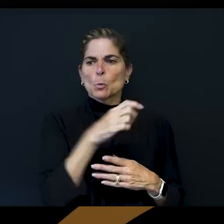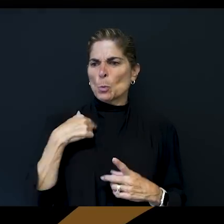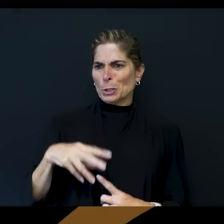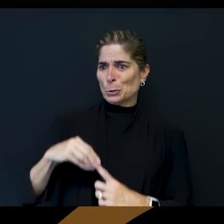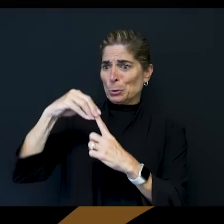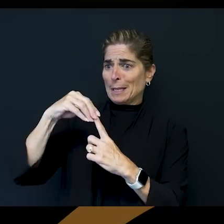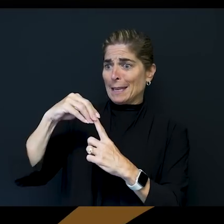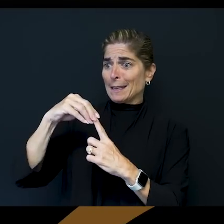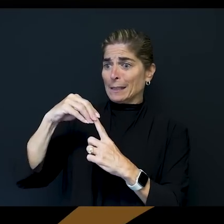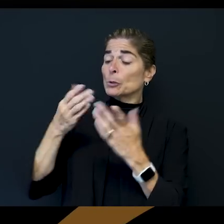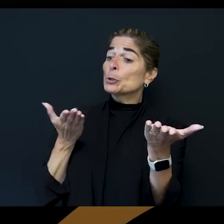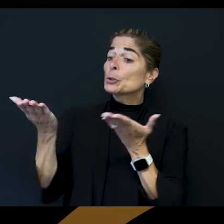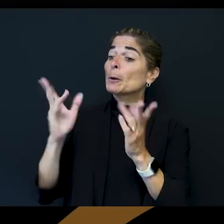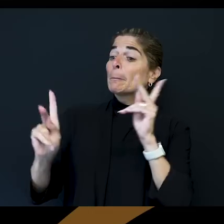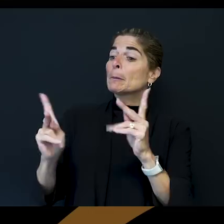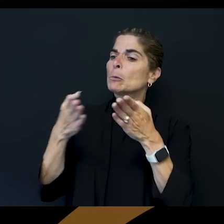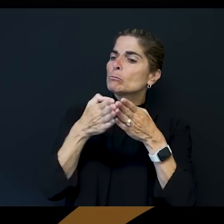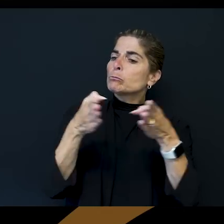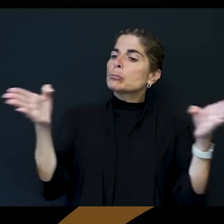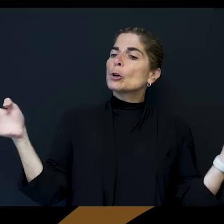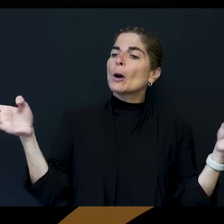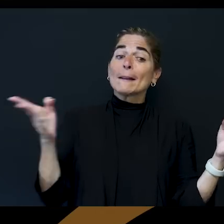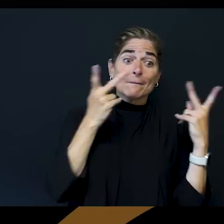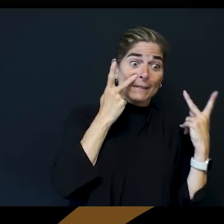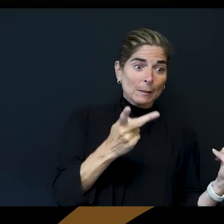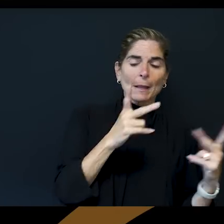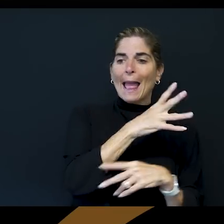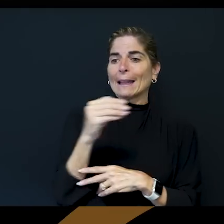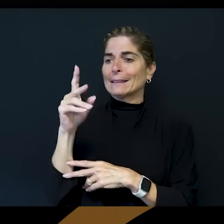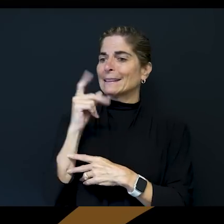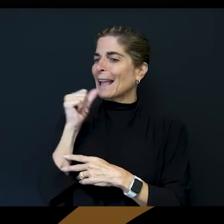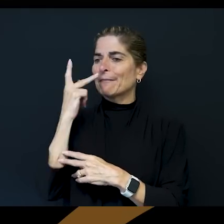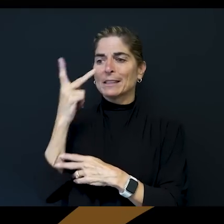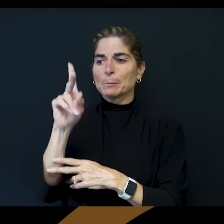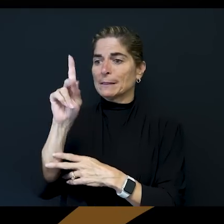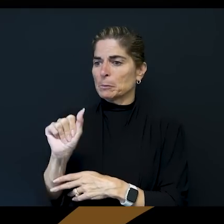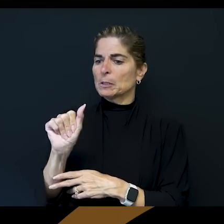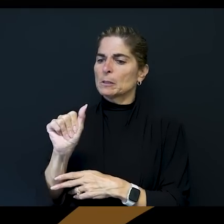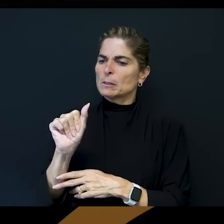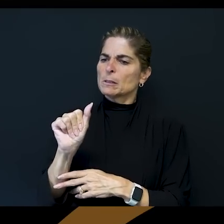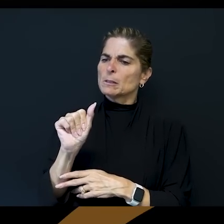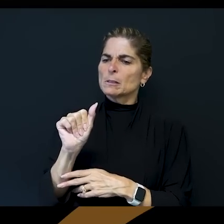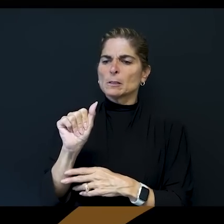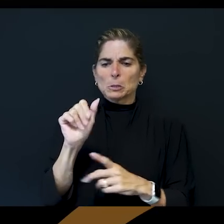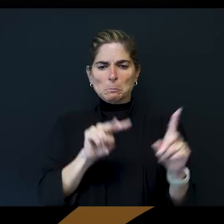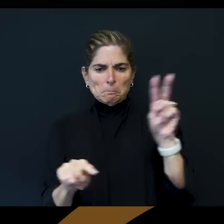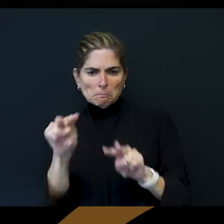with a broad range of visible and non-visible disabilities. A well-rounded approach to employment focuses on all experience levels